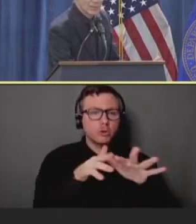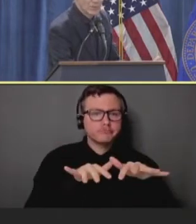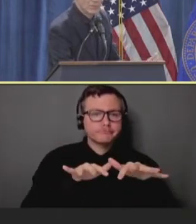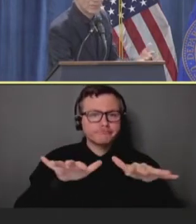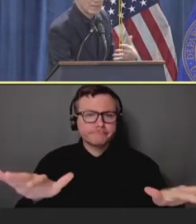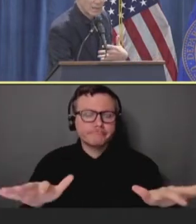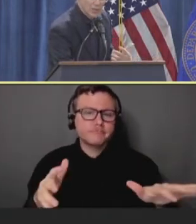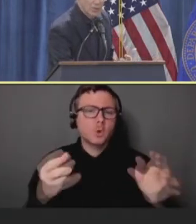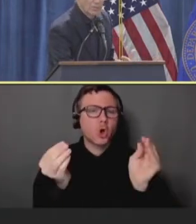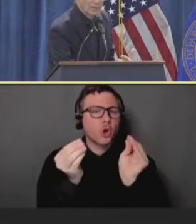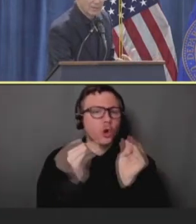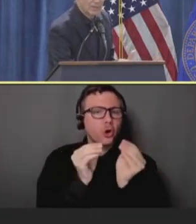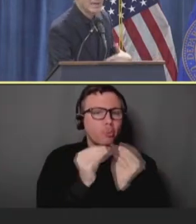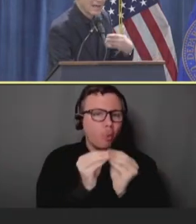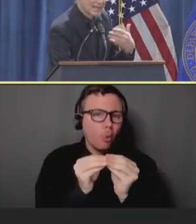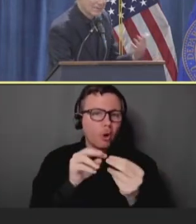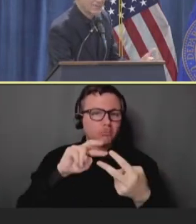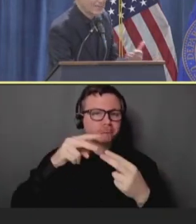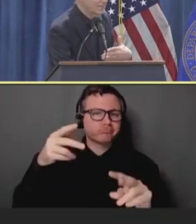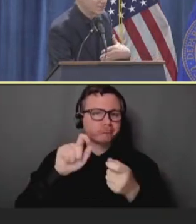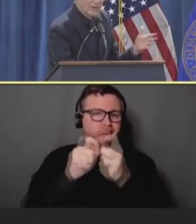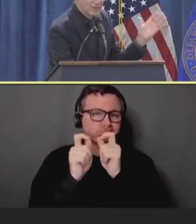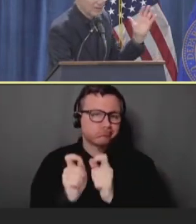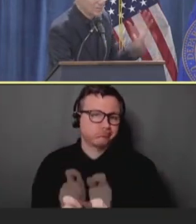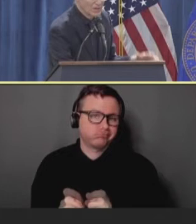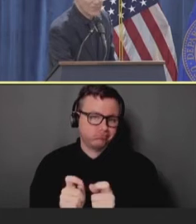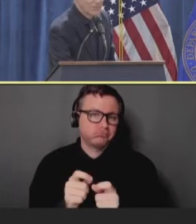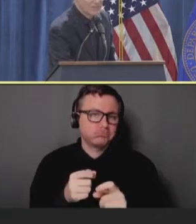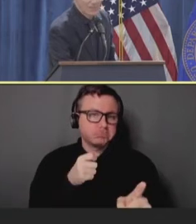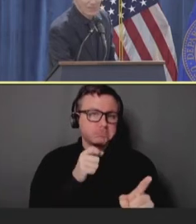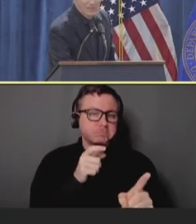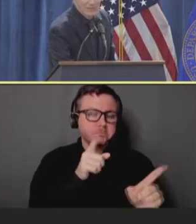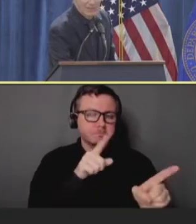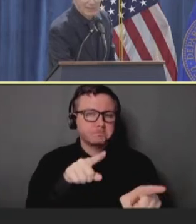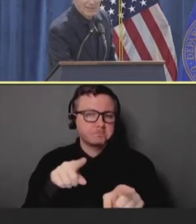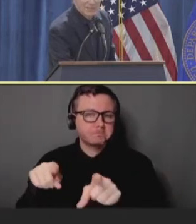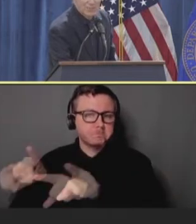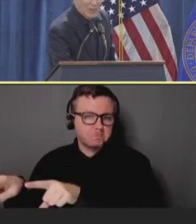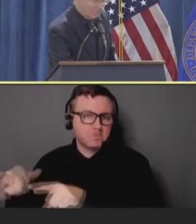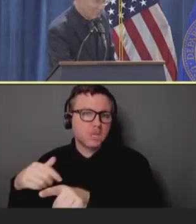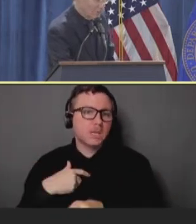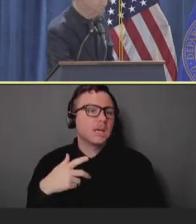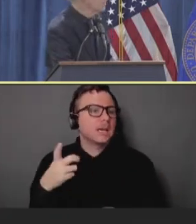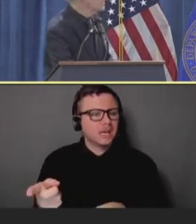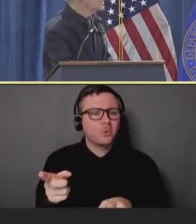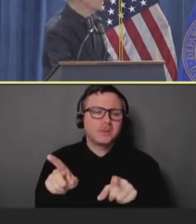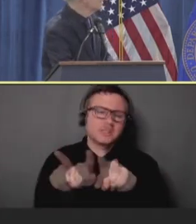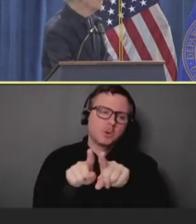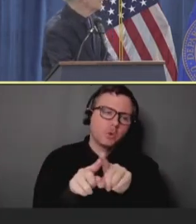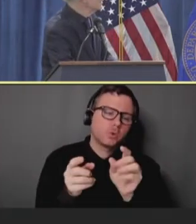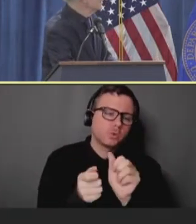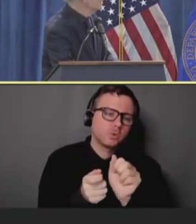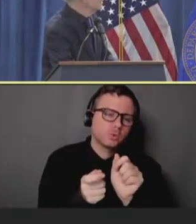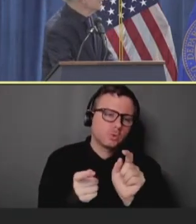would be accumulated, and of these viruses were every bit as virulent as the wild polio virus.